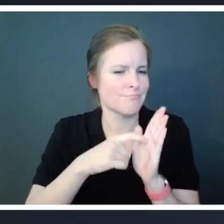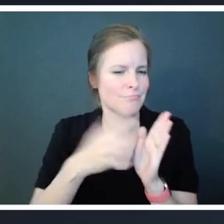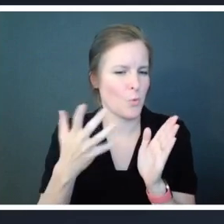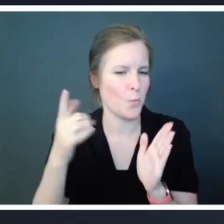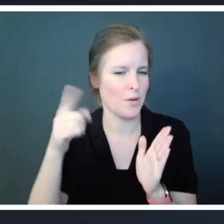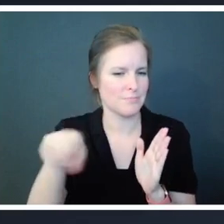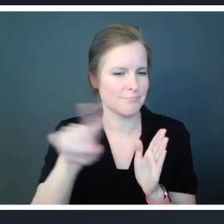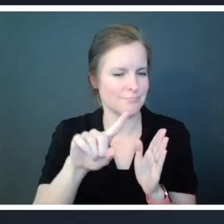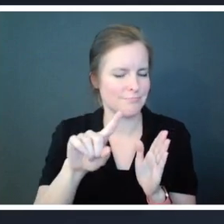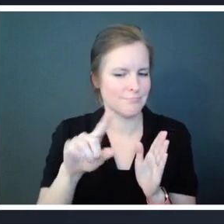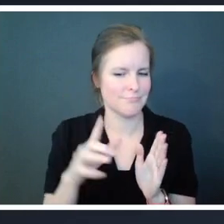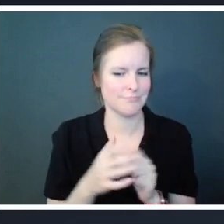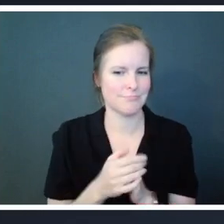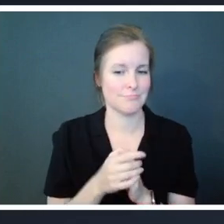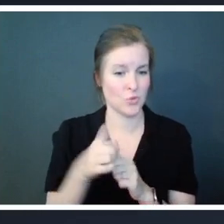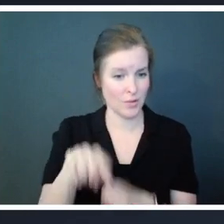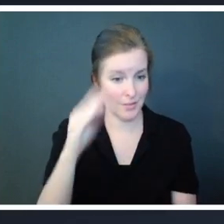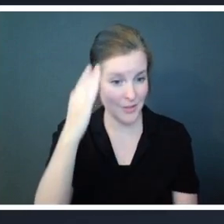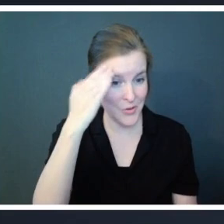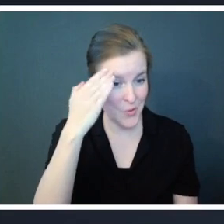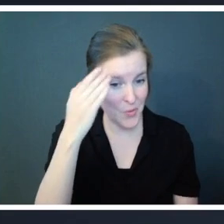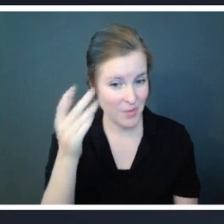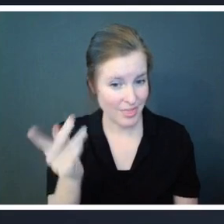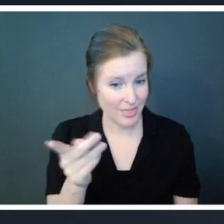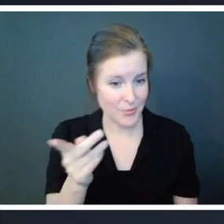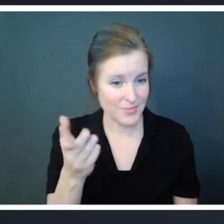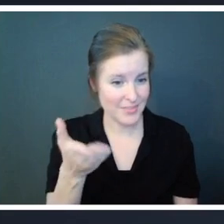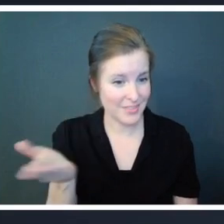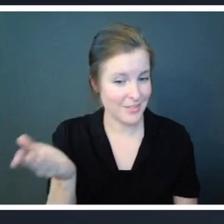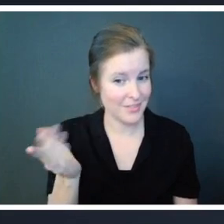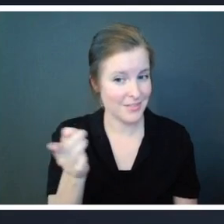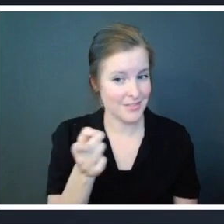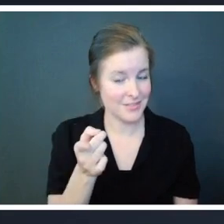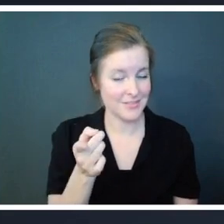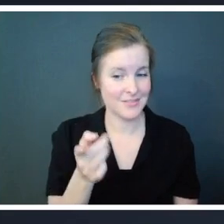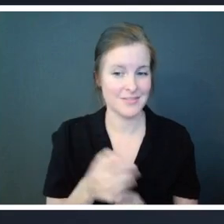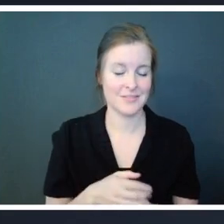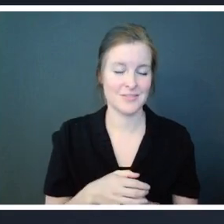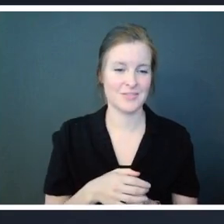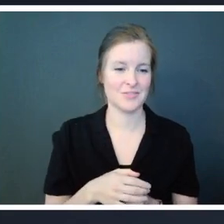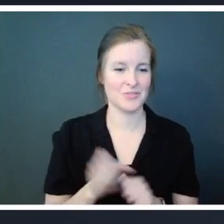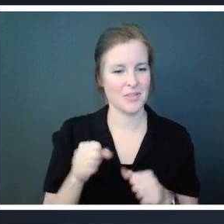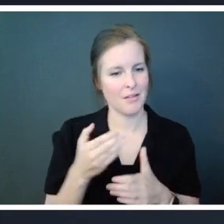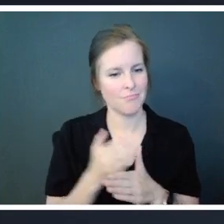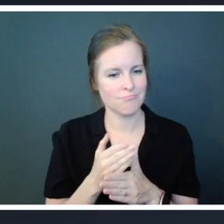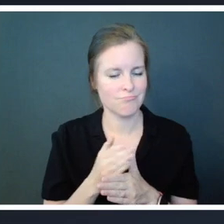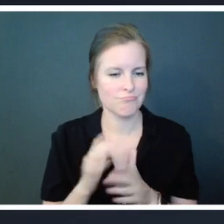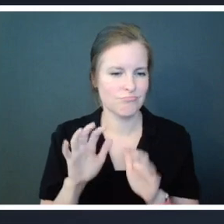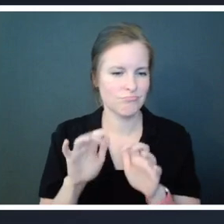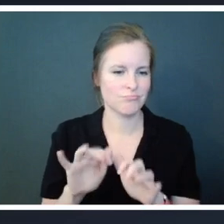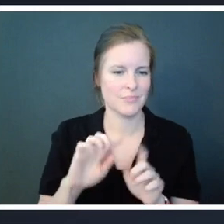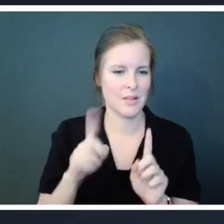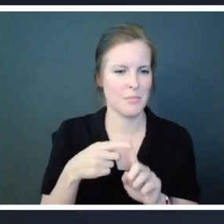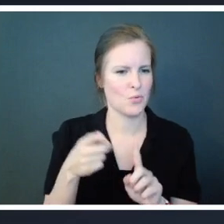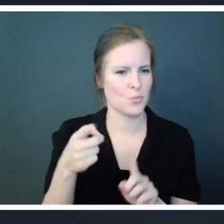these objects. You can share what you notice about these objects, about the stamp art,